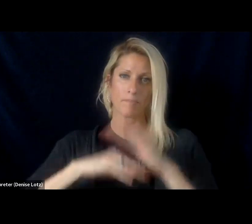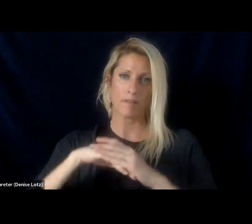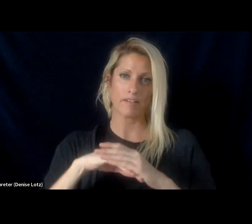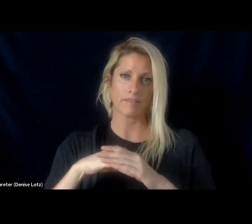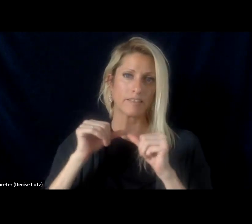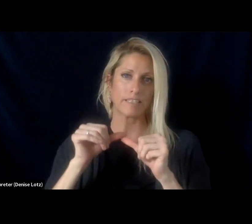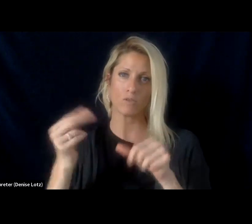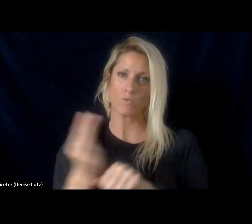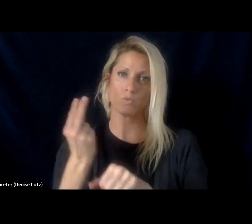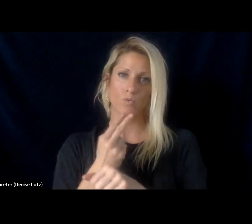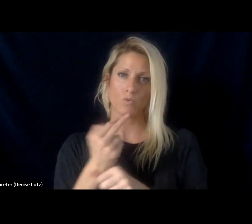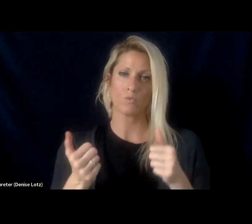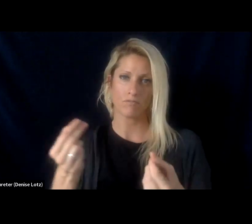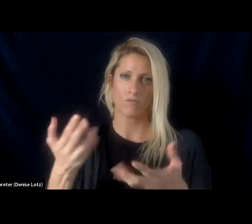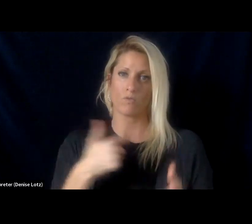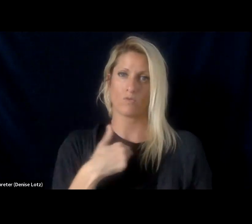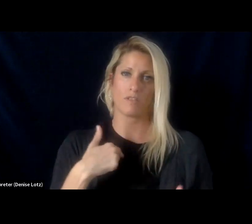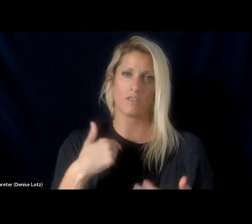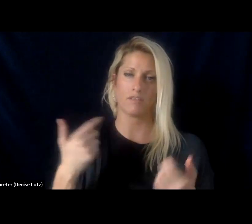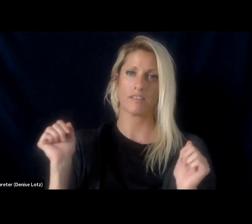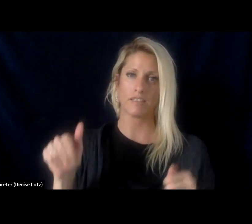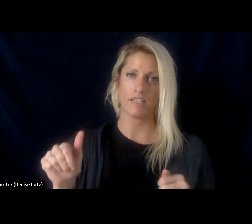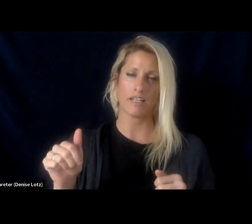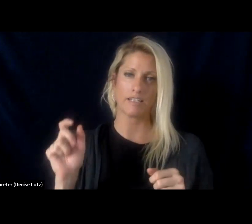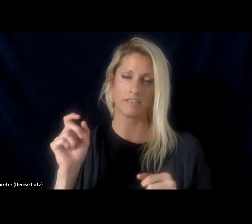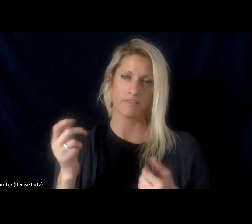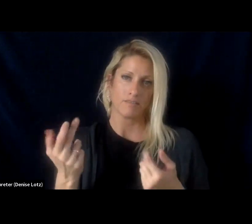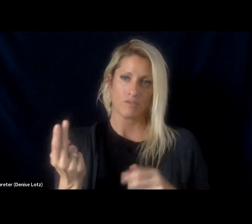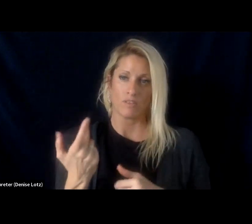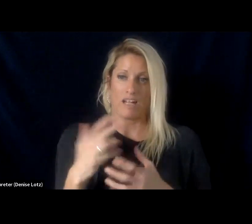used, which tells us that it continues to be a lot of need there, specifically on the